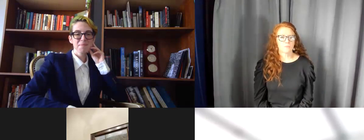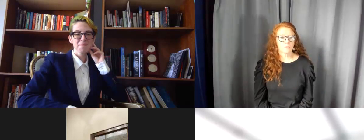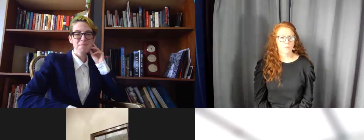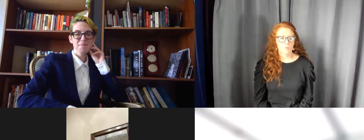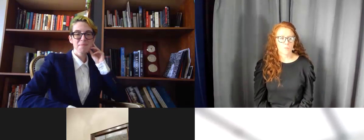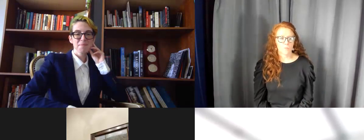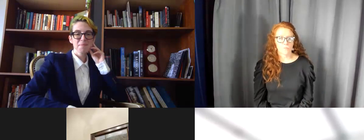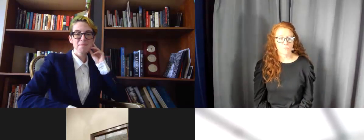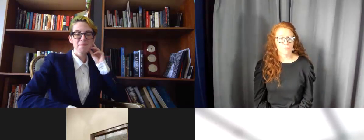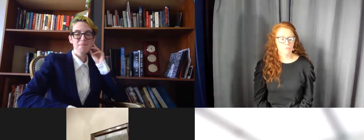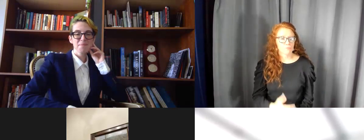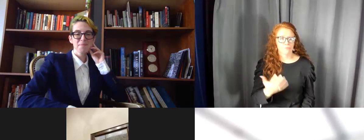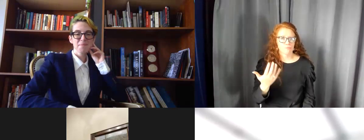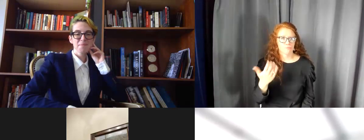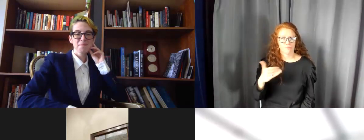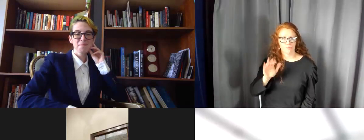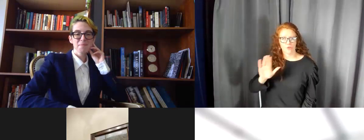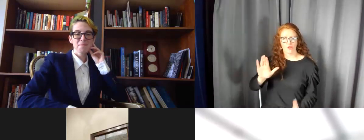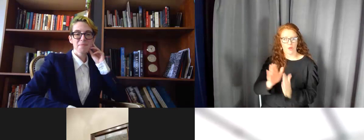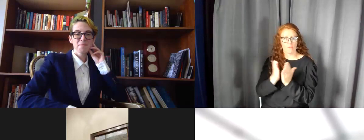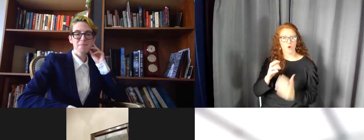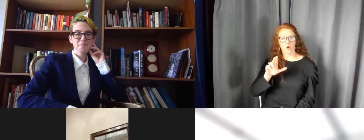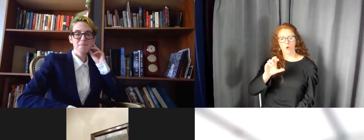Jordan Radford: her. But you know, rolling warrior, I it's.